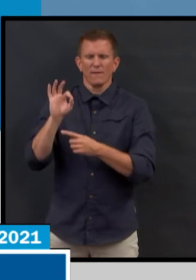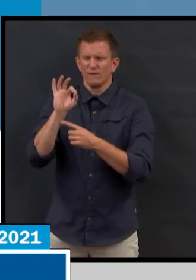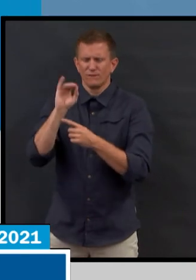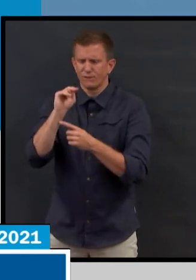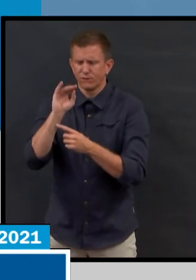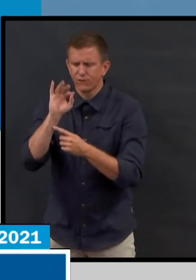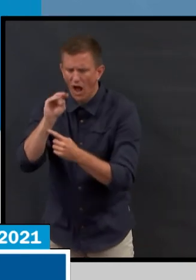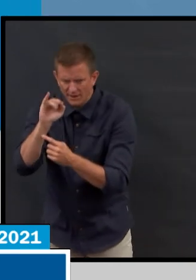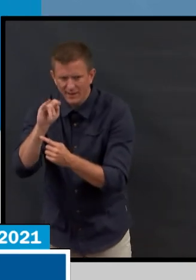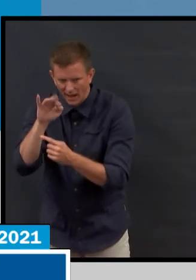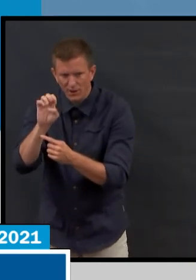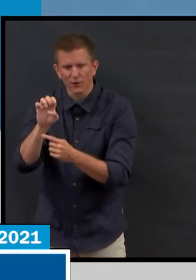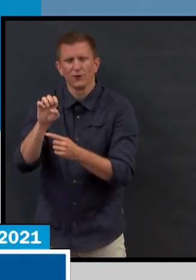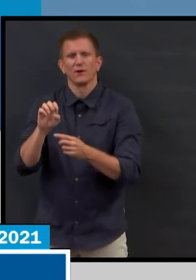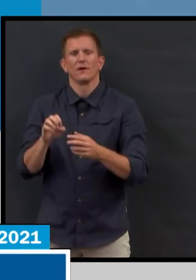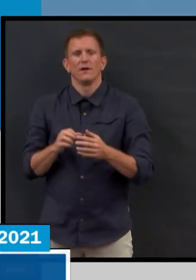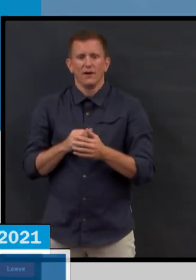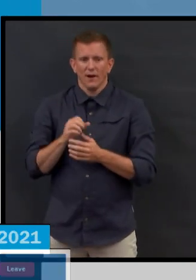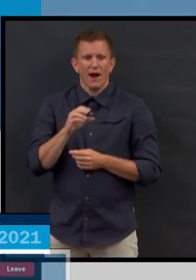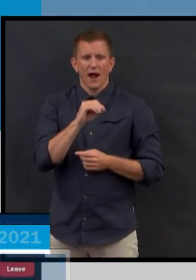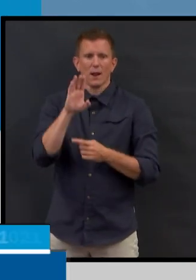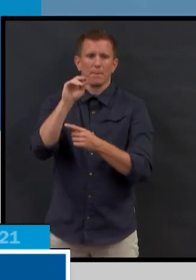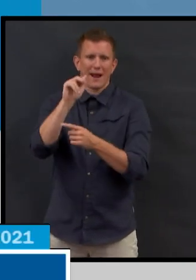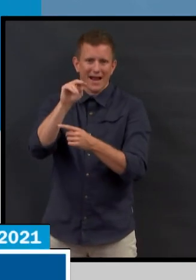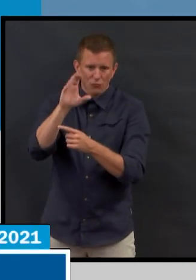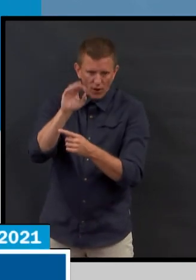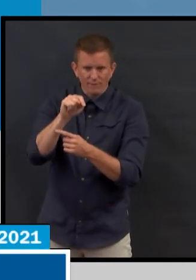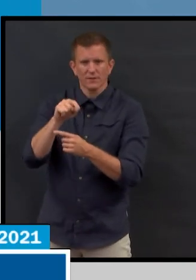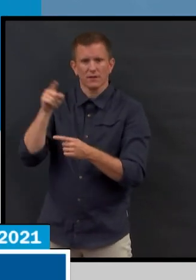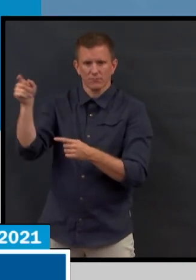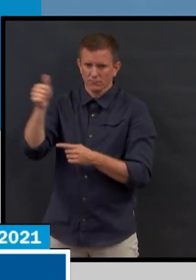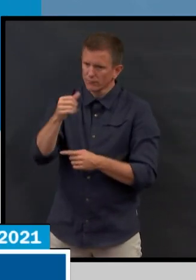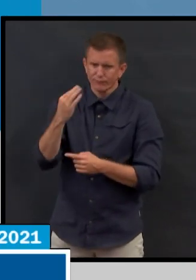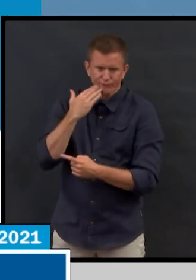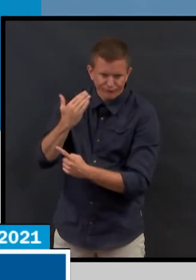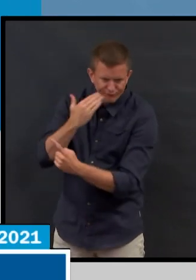to join in with us but we couldn't hear britta fisher as well who's a consummate and constant